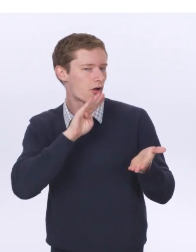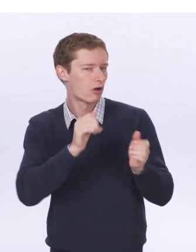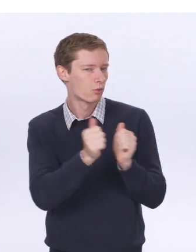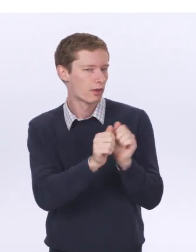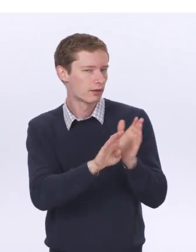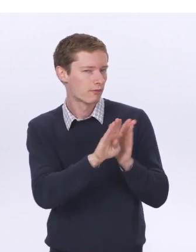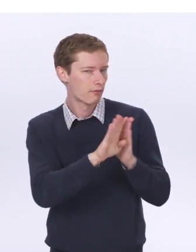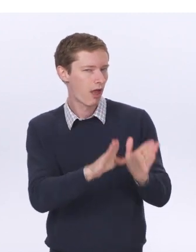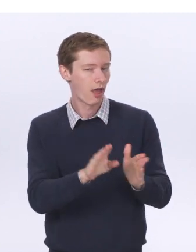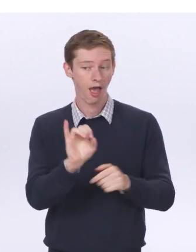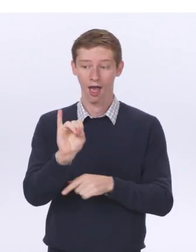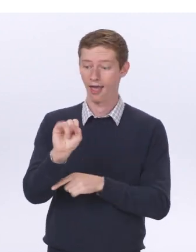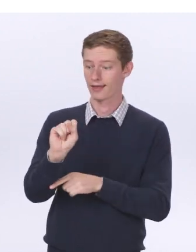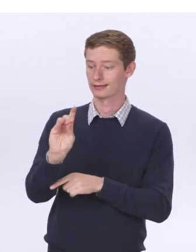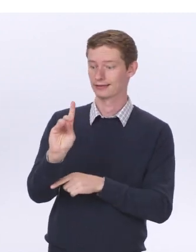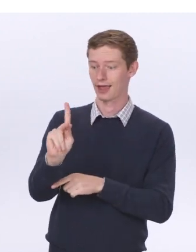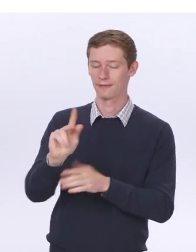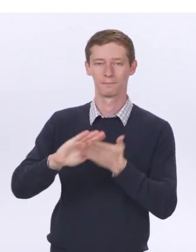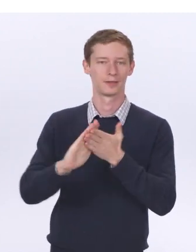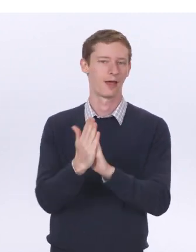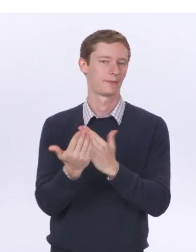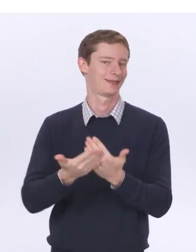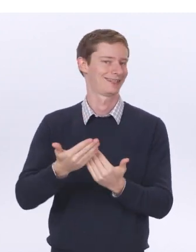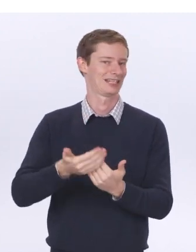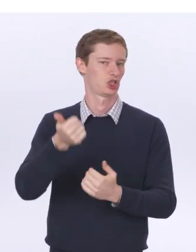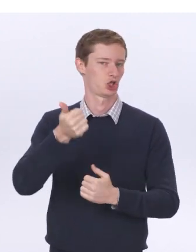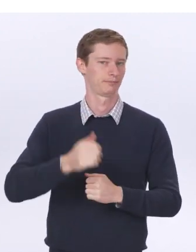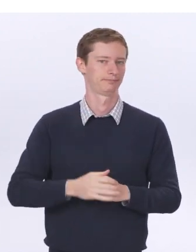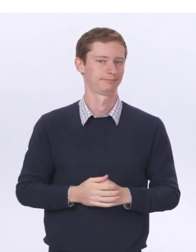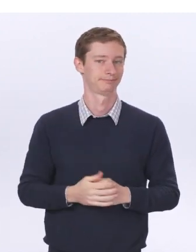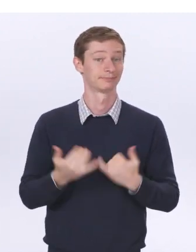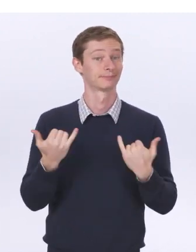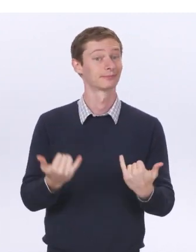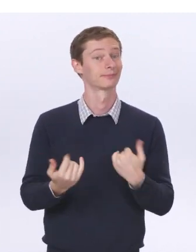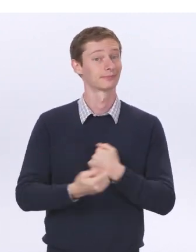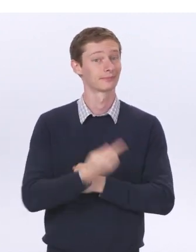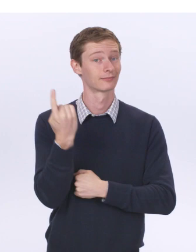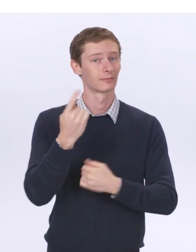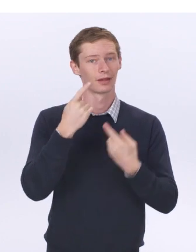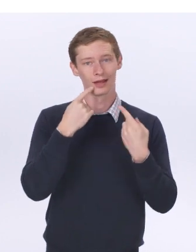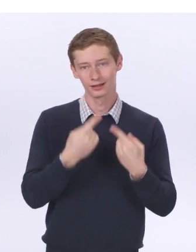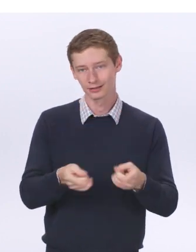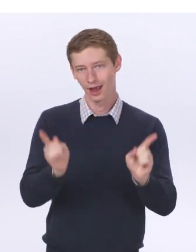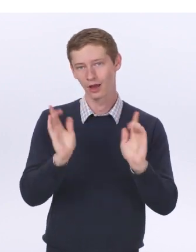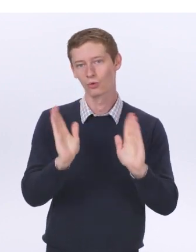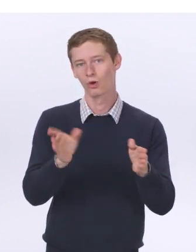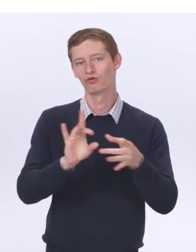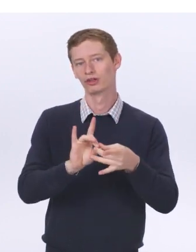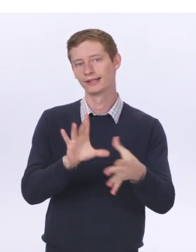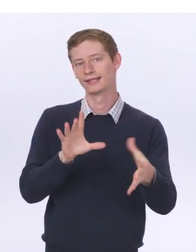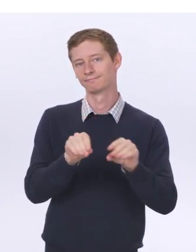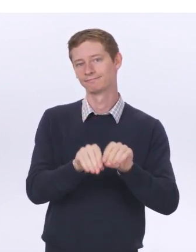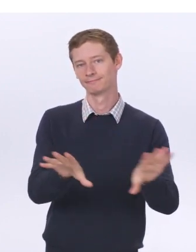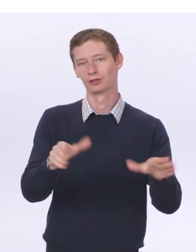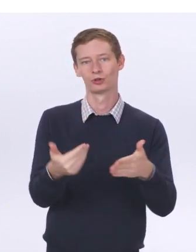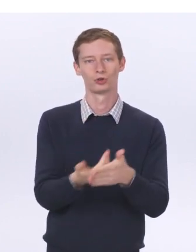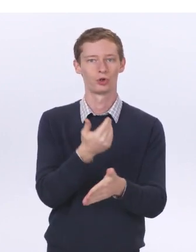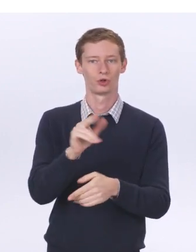Today we're announcing that we will be releasing a new comprehensive Unity sample as part of the Unity ISDK package.